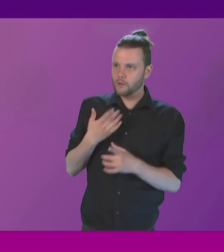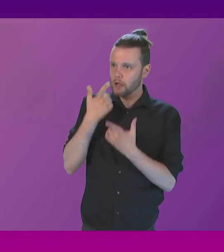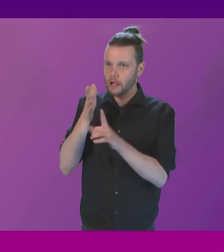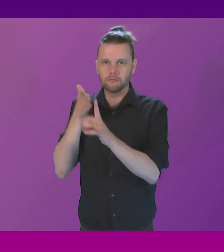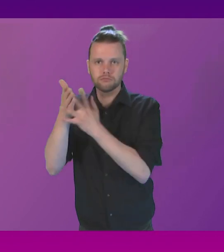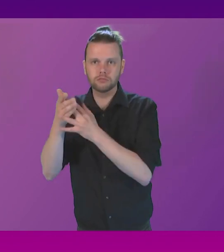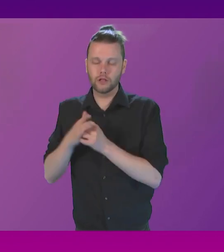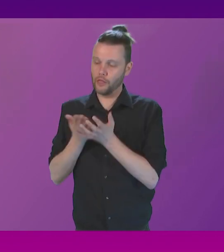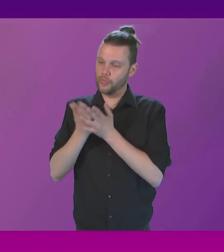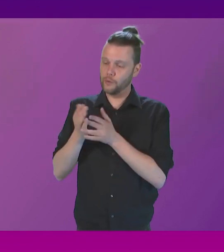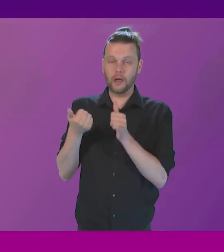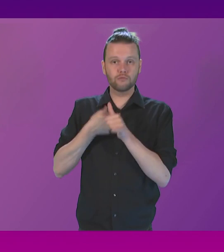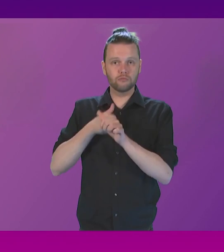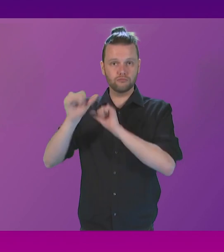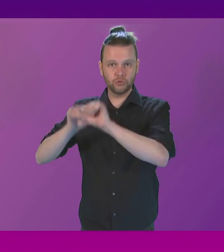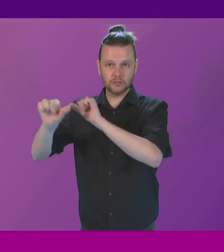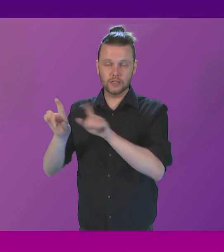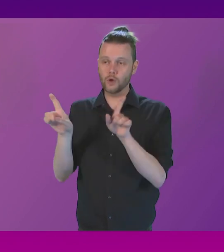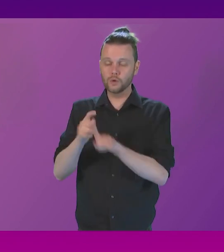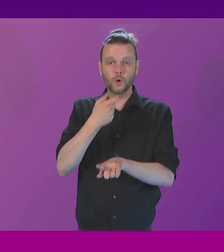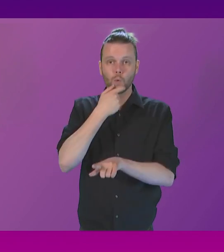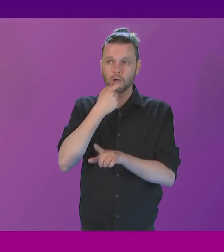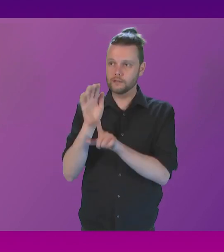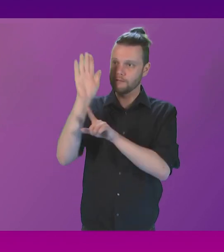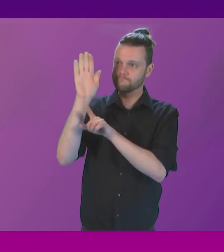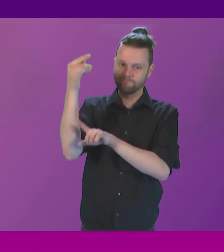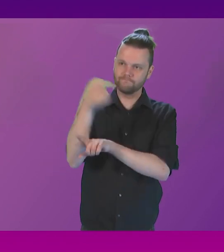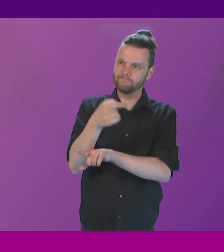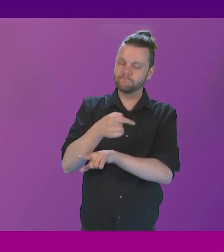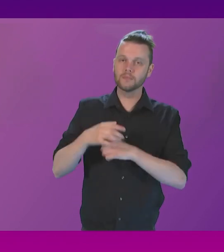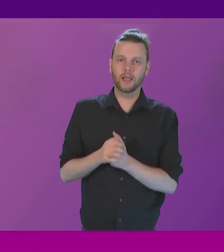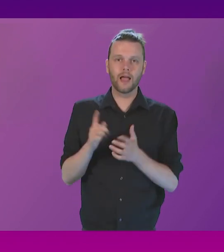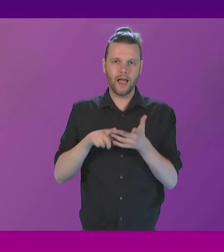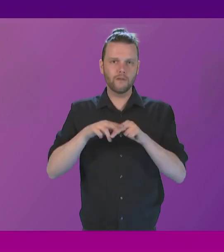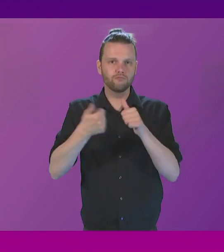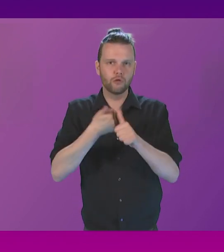just through the appropriate processes but through whistleblowing, where appropriate, as well.